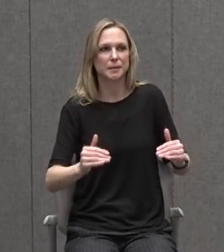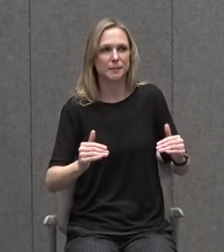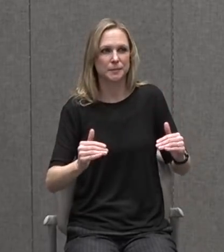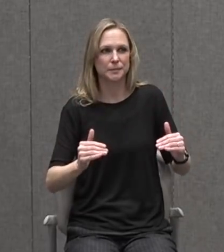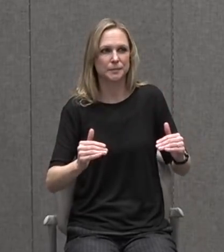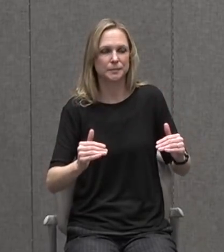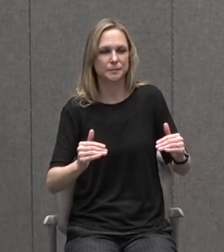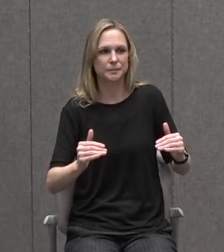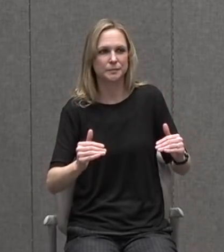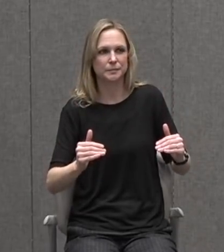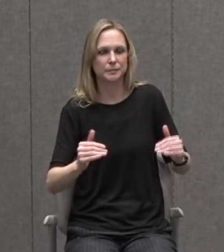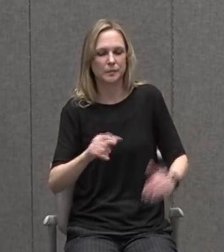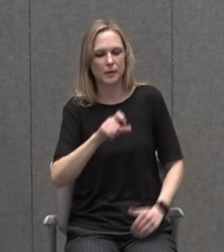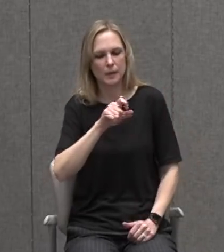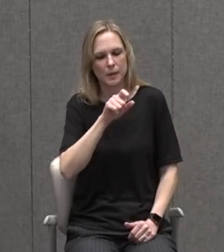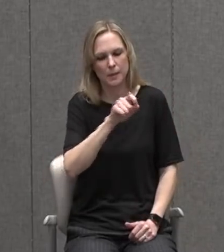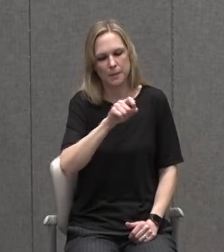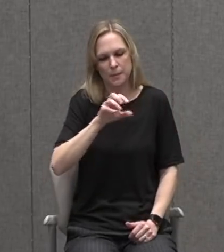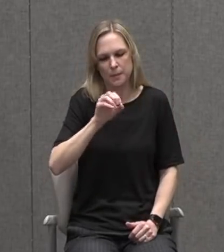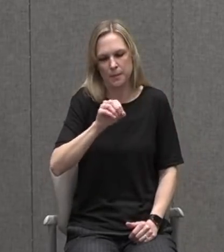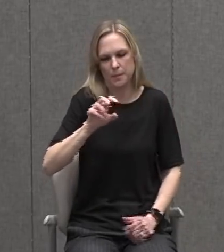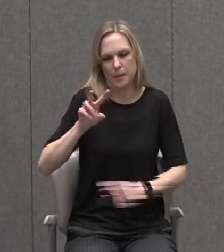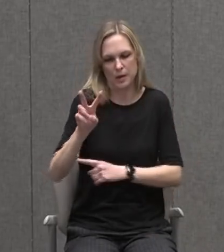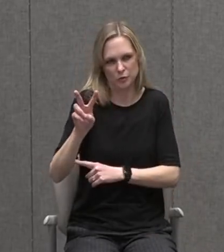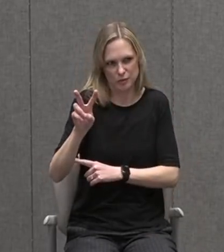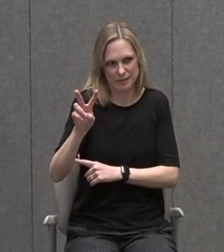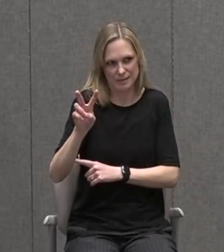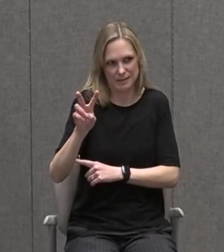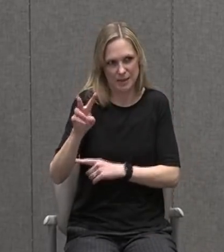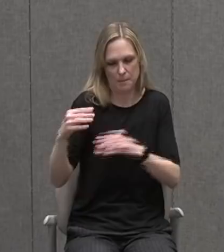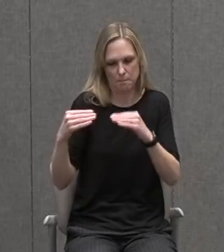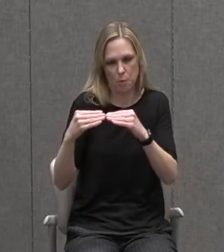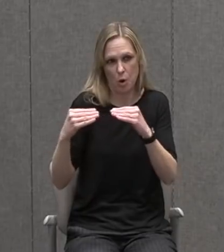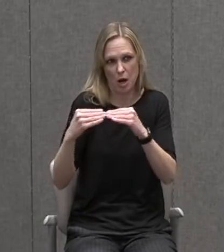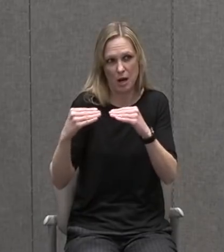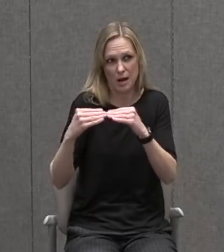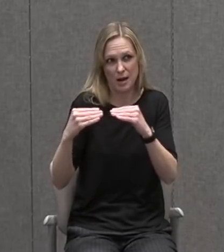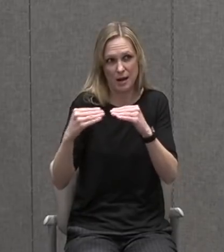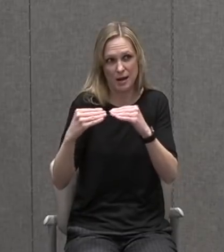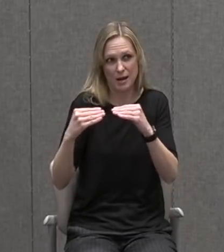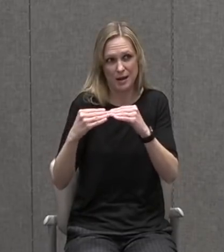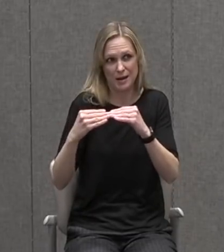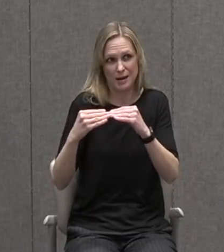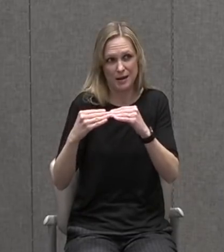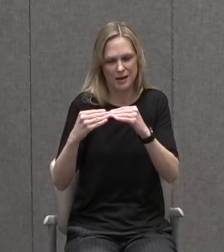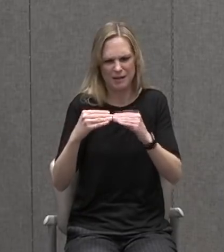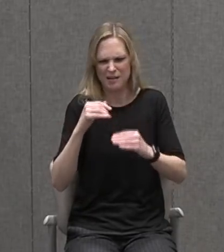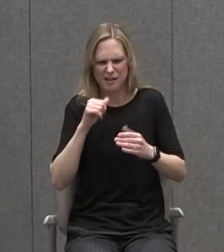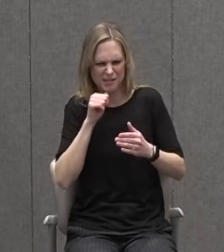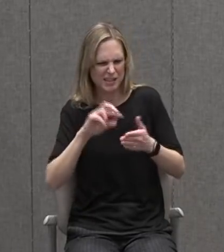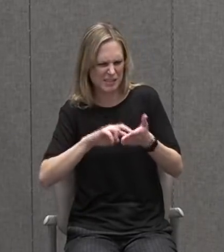we're looking at two hundredths more. Again, we're not gonna be over here in the hundreds column,